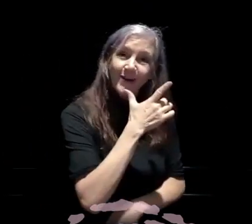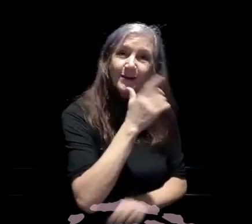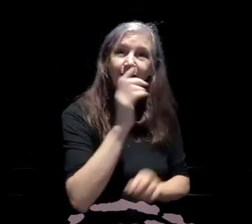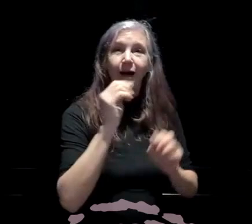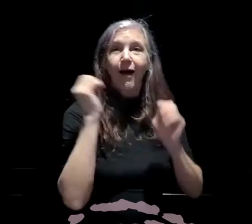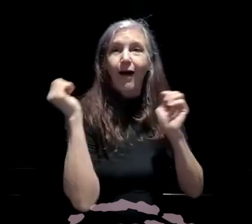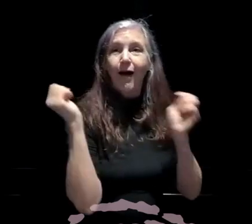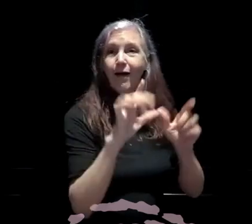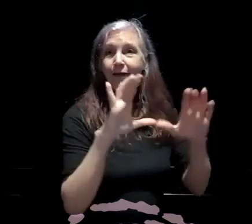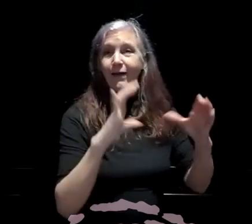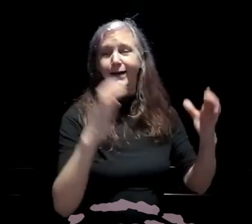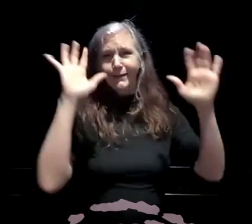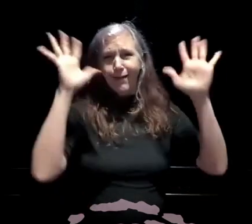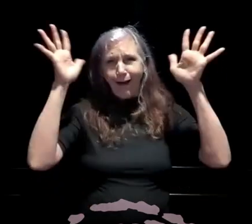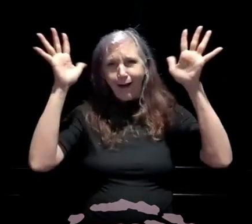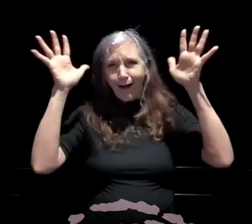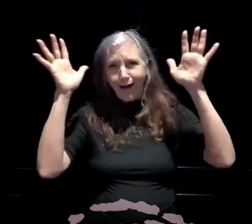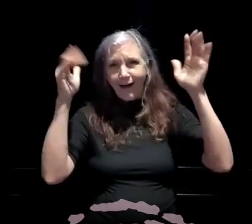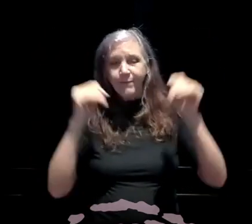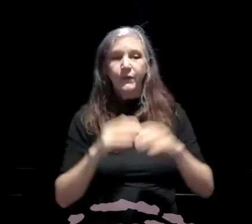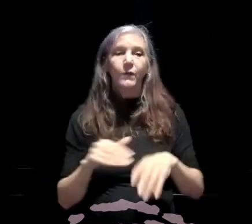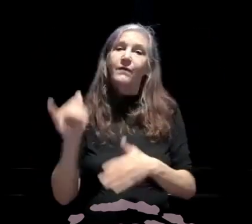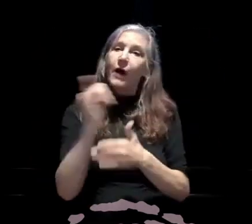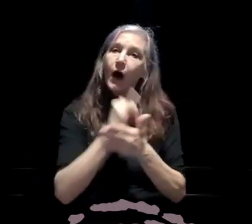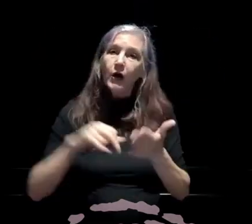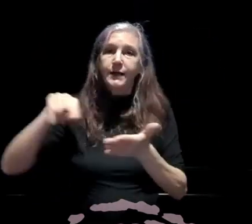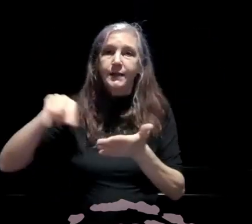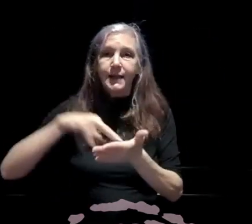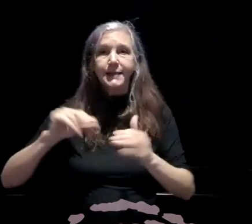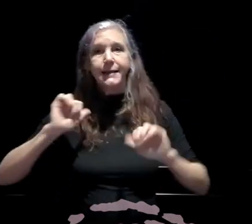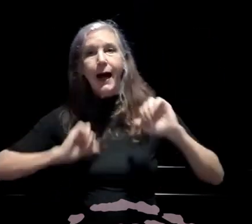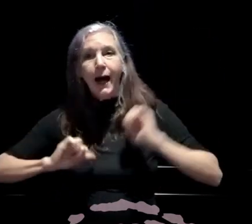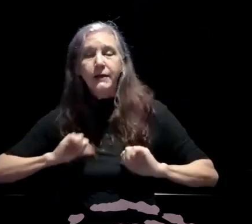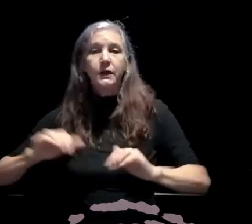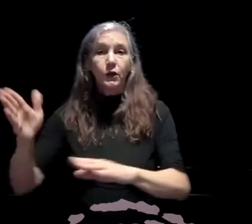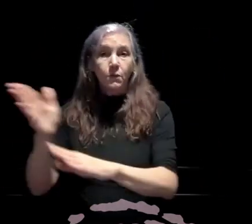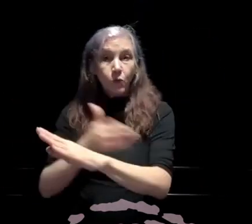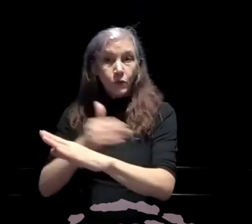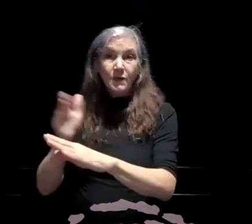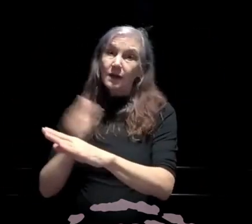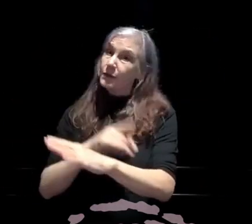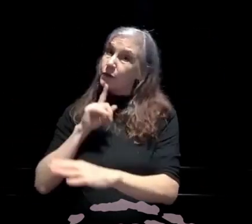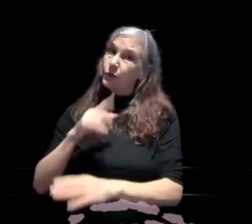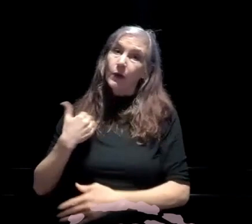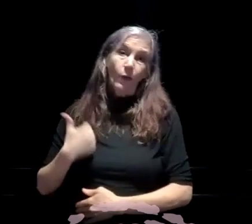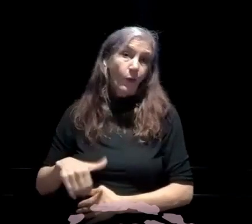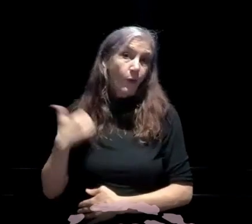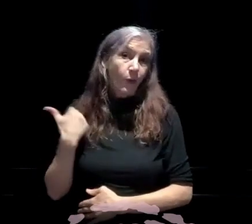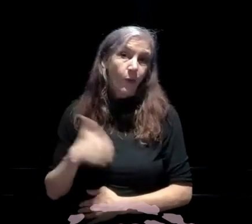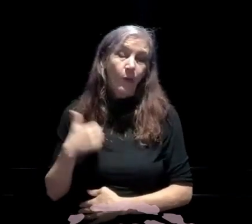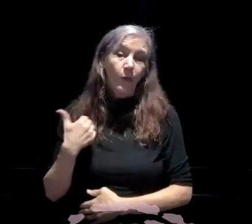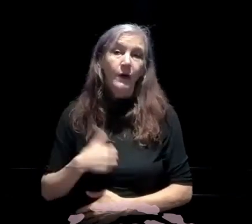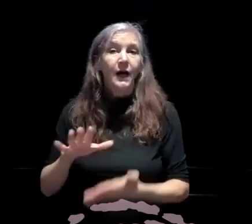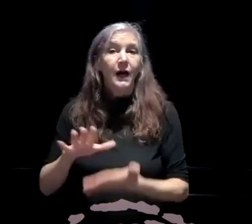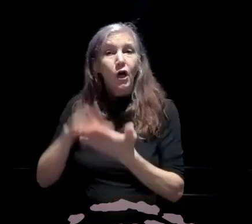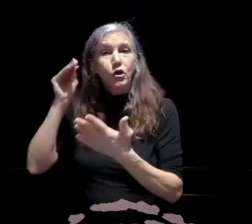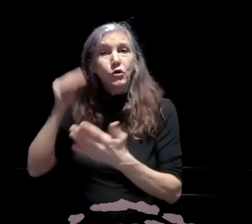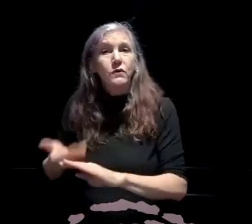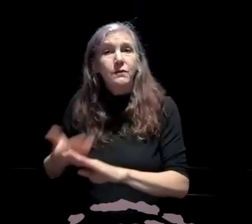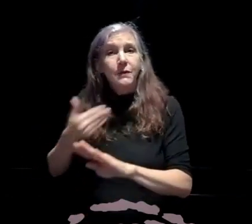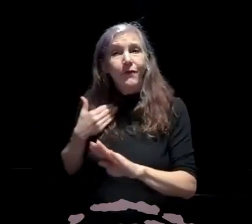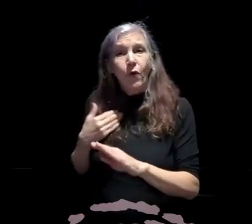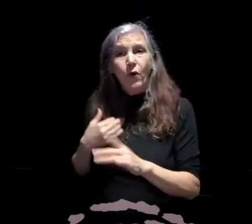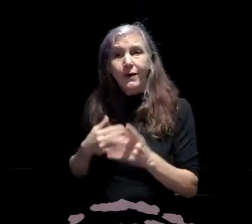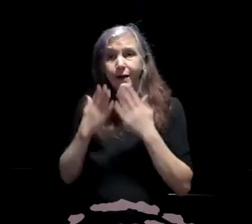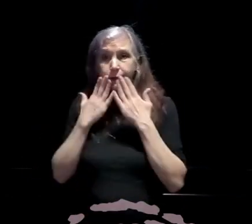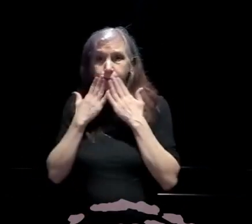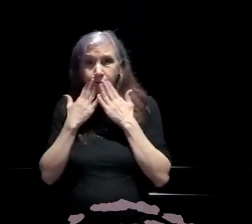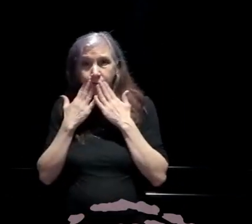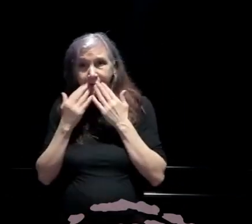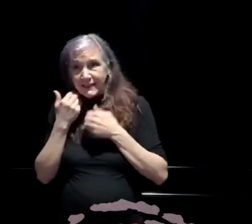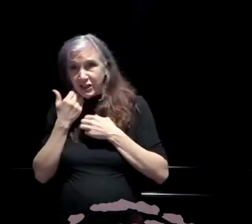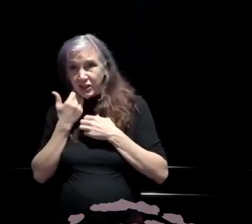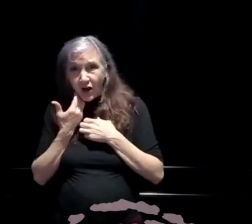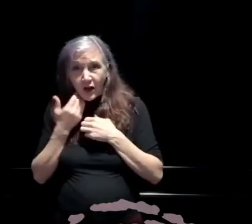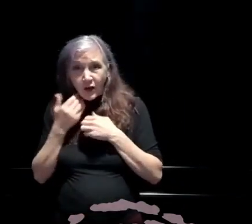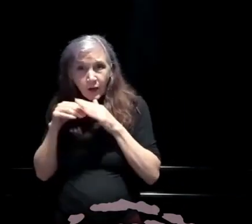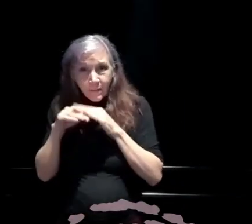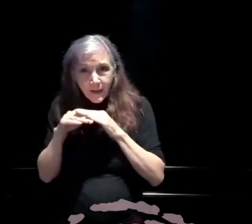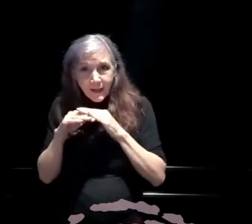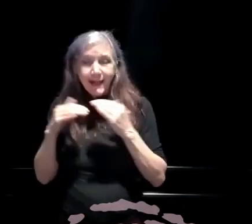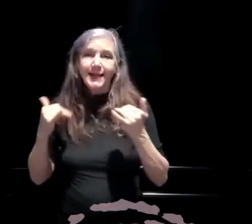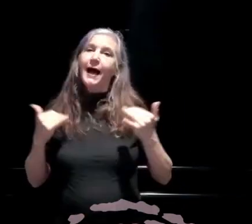Incorporating elements of art, dance, acting, and music, music makes it very engaging. Students who once hesitated to enter the room are now participating.